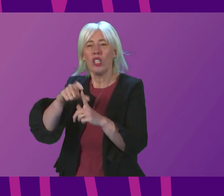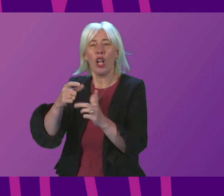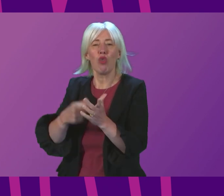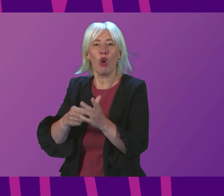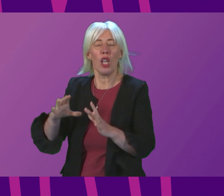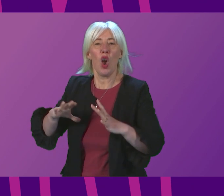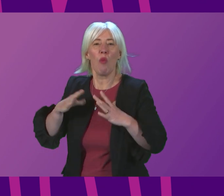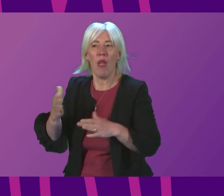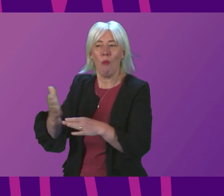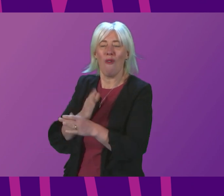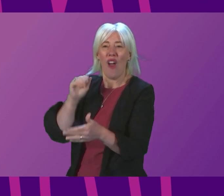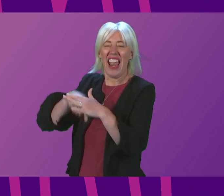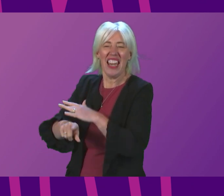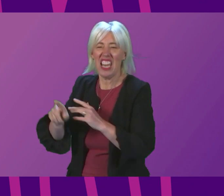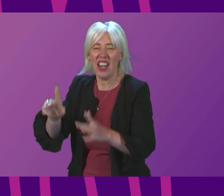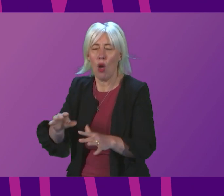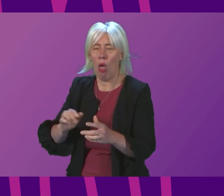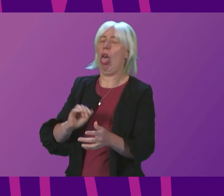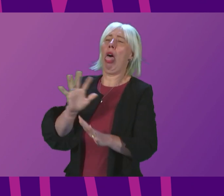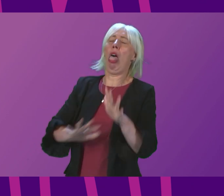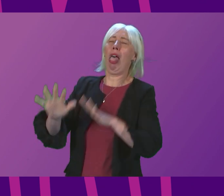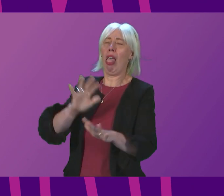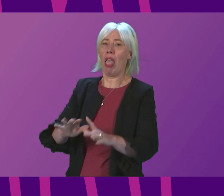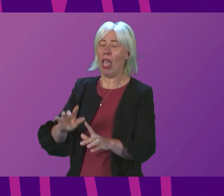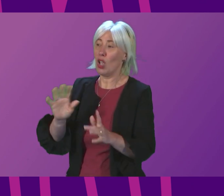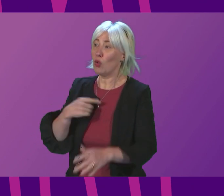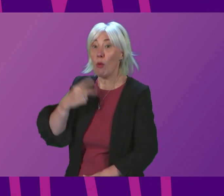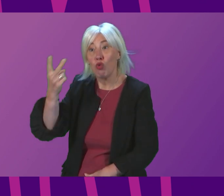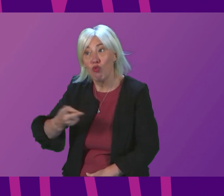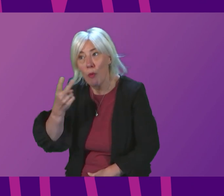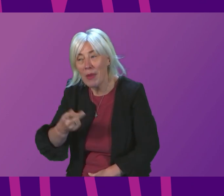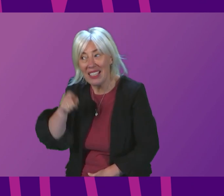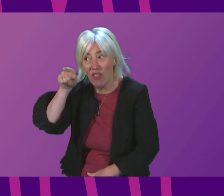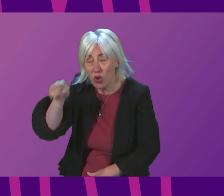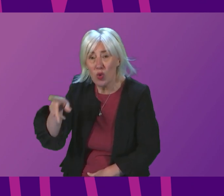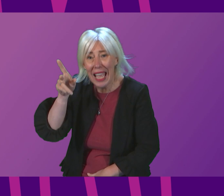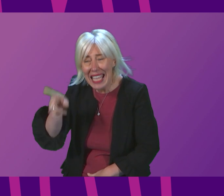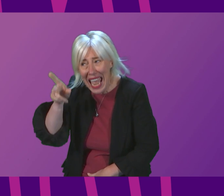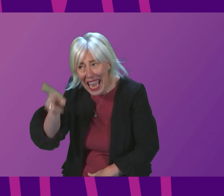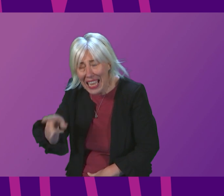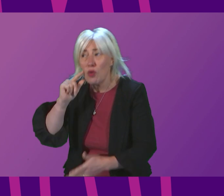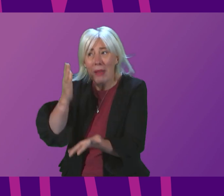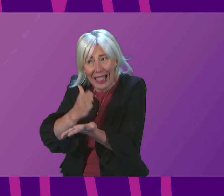he came into the chamber. Here is what I went on to say. I will repeat it, just to be absolutely clear.